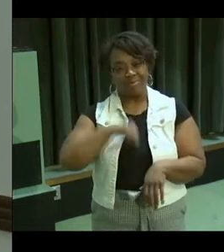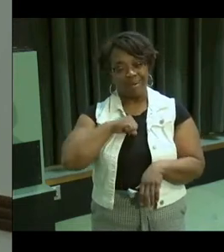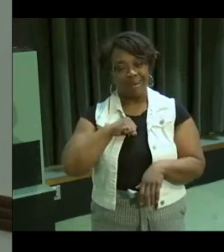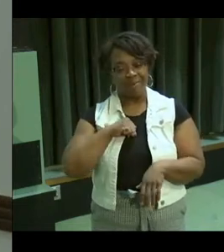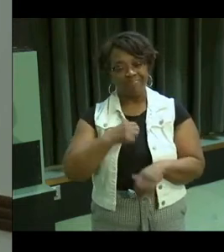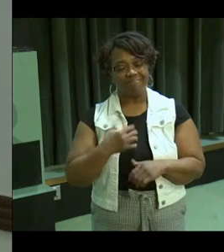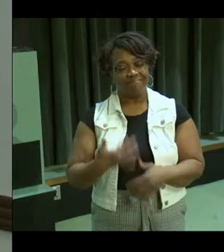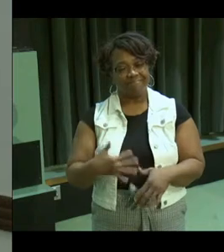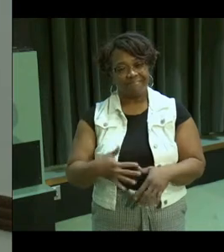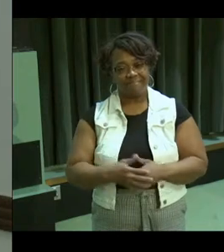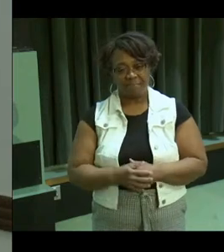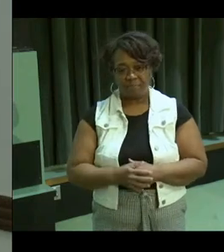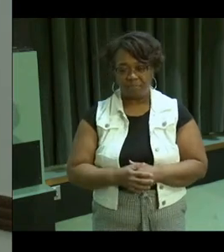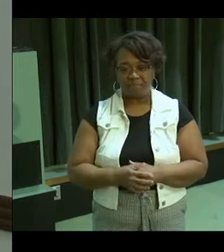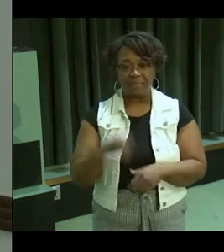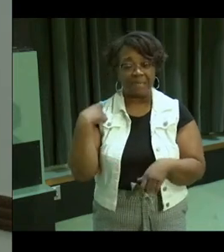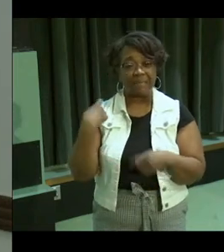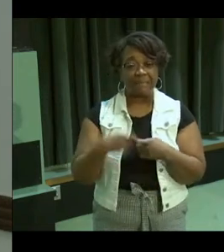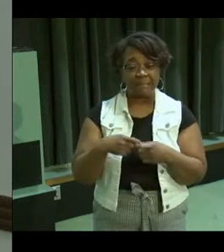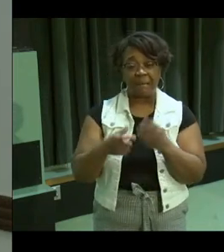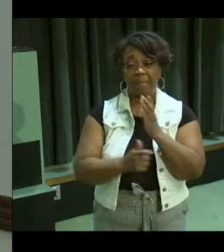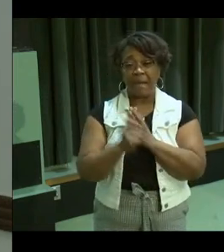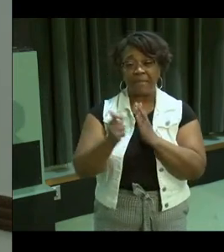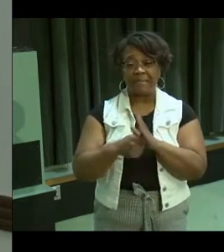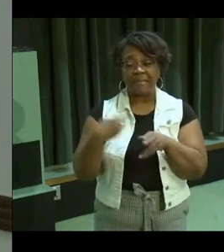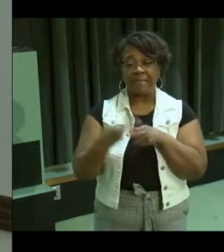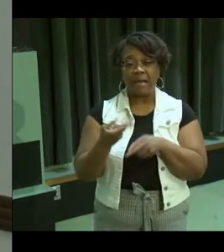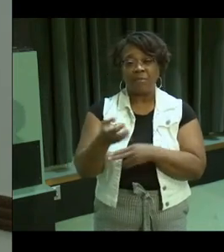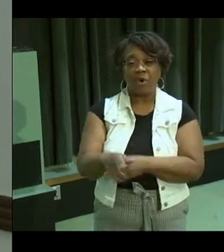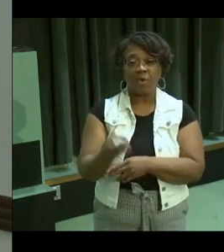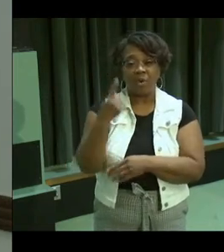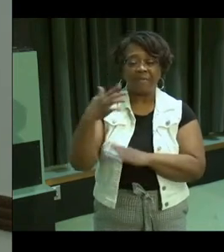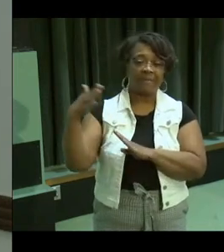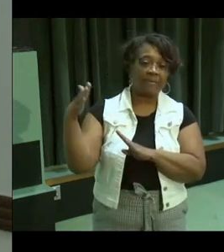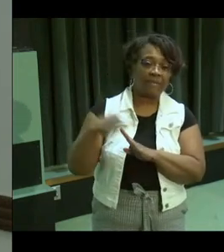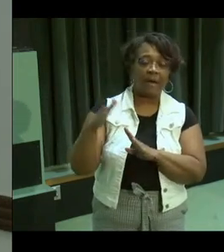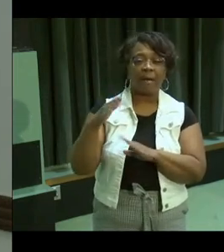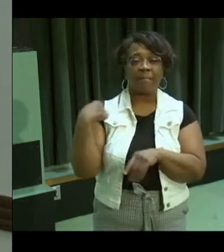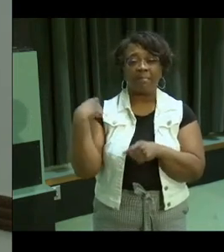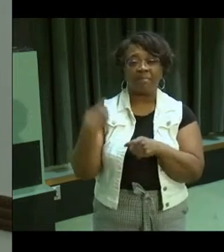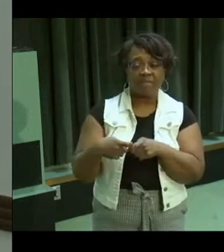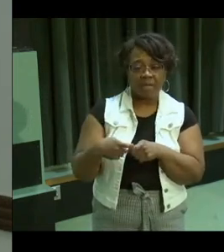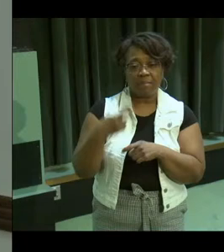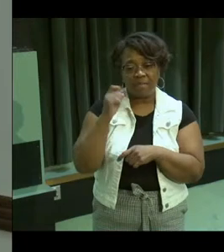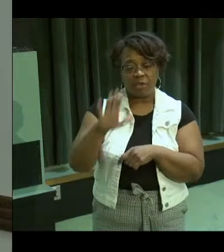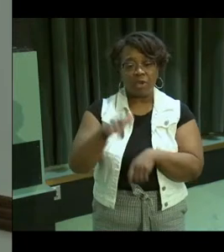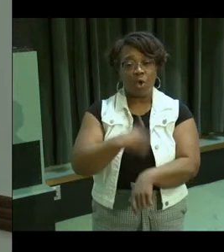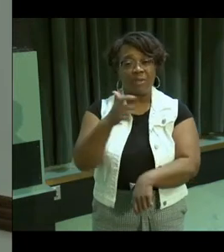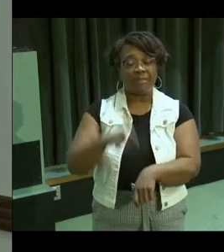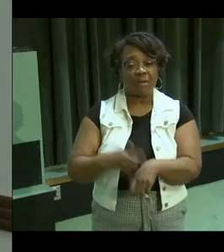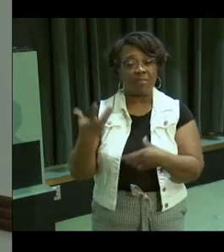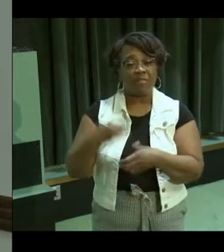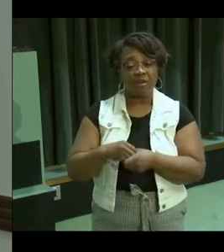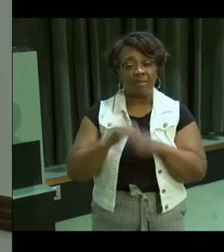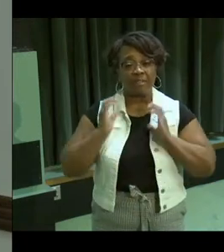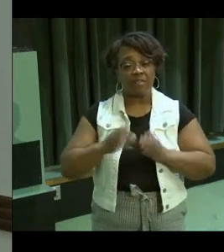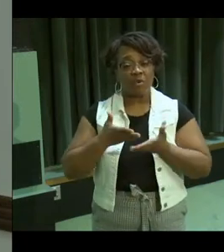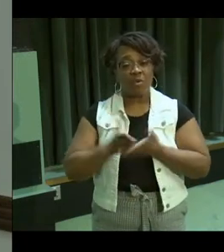named Christine one of the top